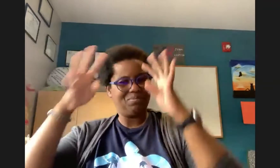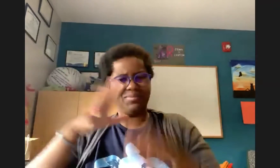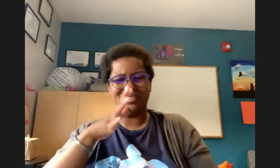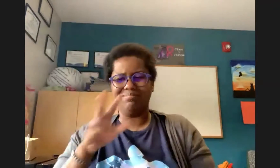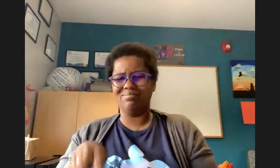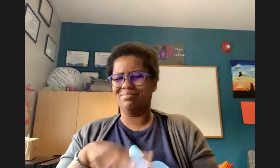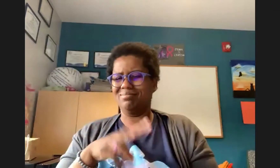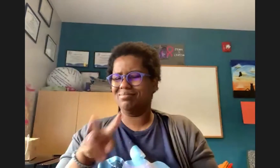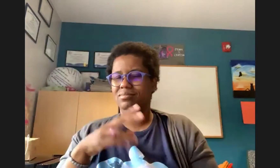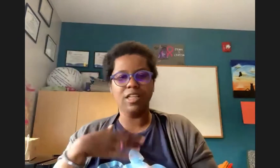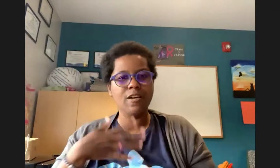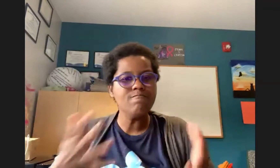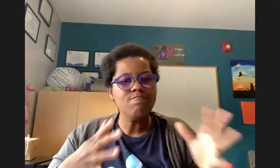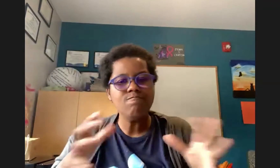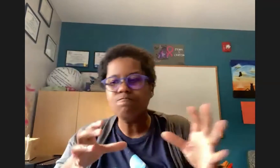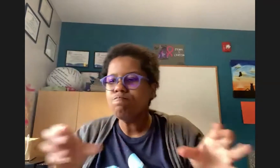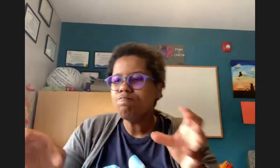But I really wanted to do something creative.